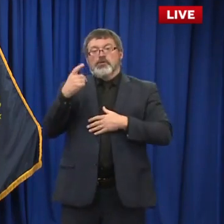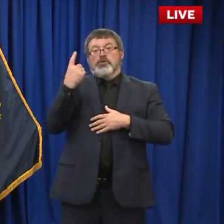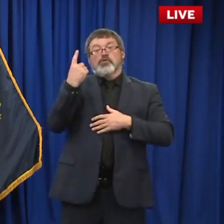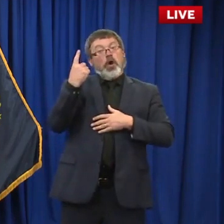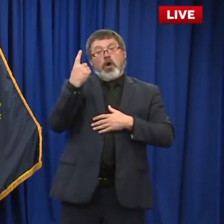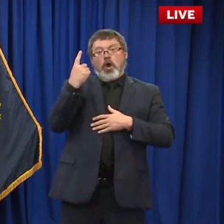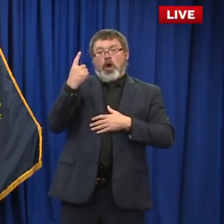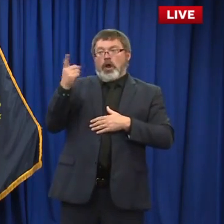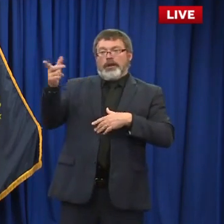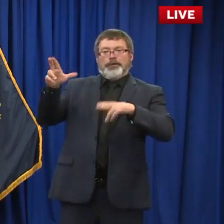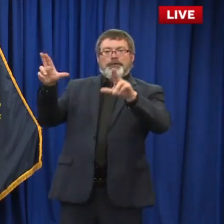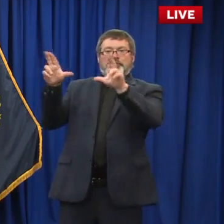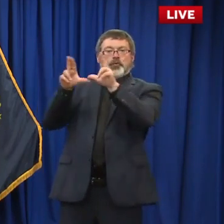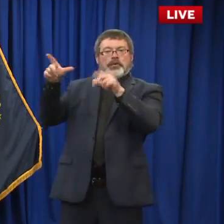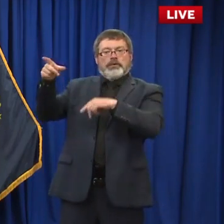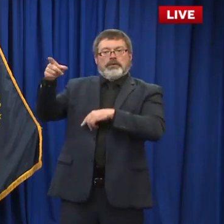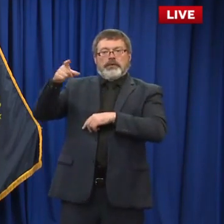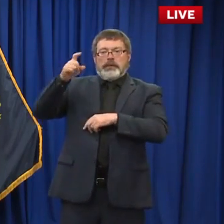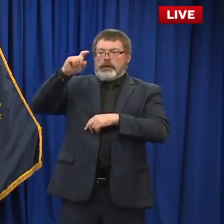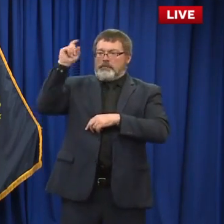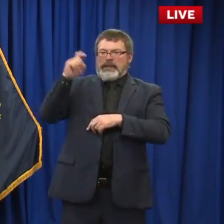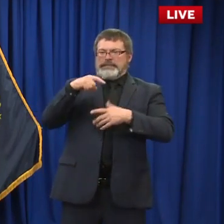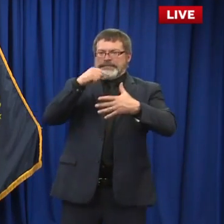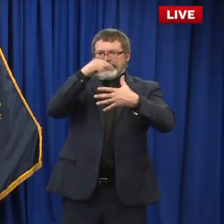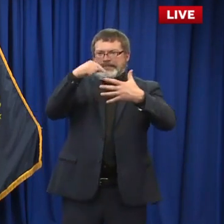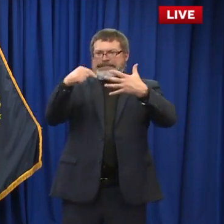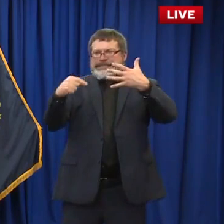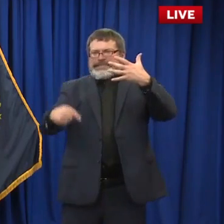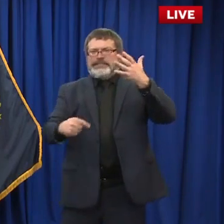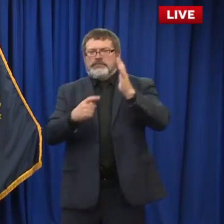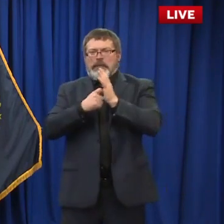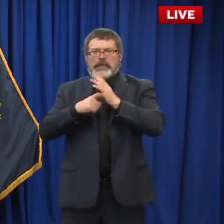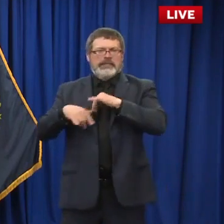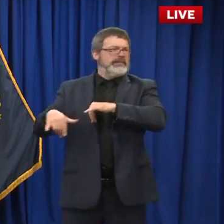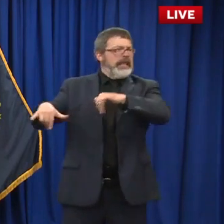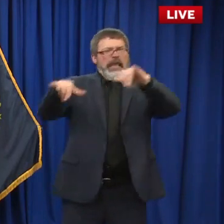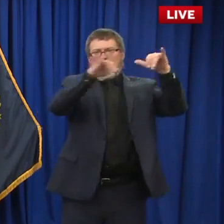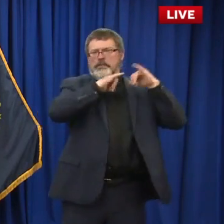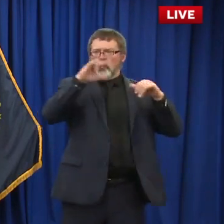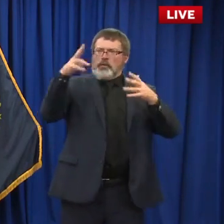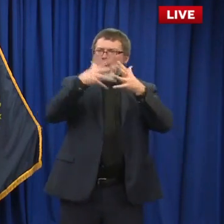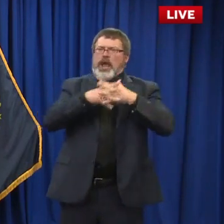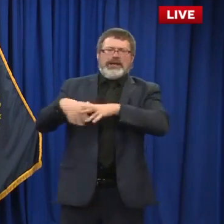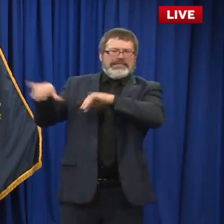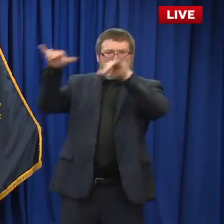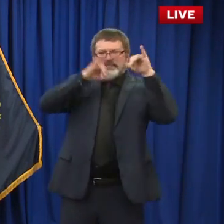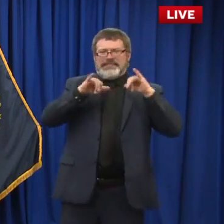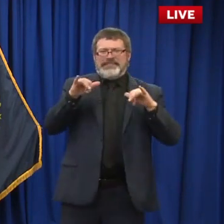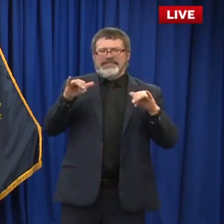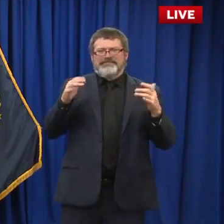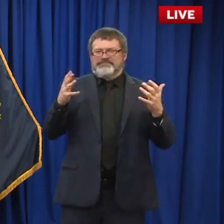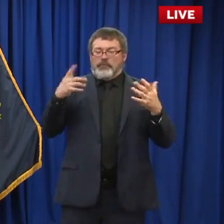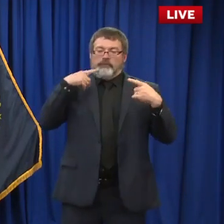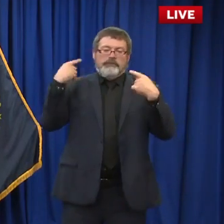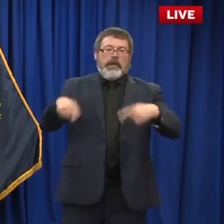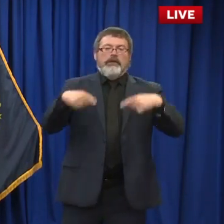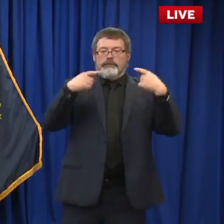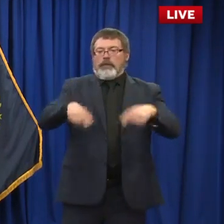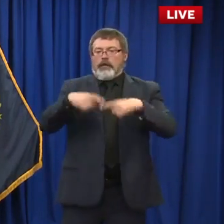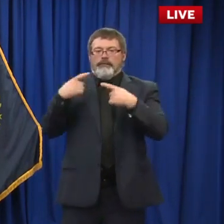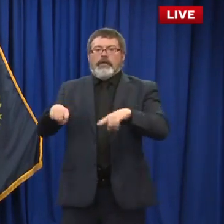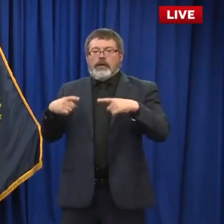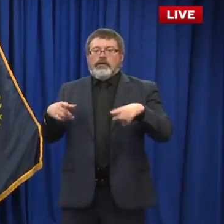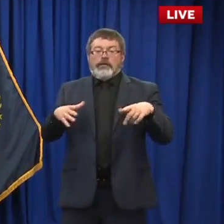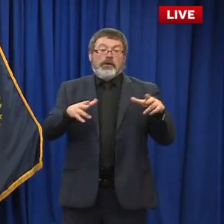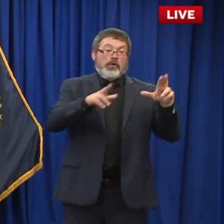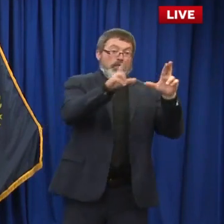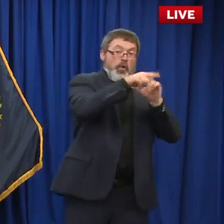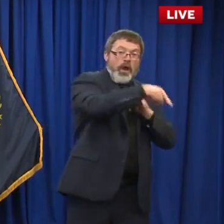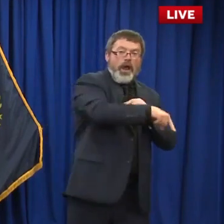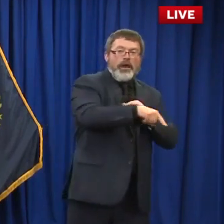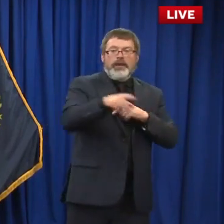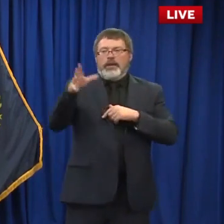THE YOU HAVE SOME UNION BOSSES OUT THERE THAT ARE MAKING THEIR LISTS OF DEMANDS AND SAYING NO, NO, NO, MAY CROSS THE COUNTRY FRANKLY, AND THAT'S A BIT OF A BATTLE YOU'RE SEEING AT THE